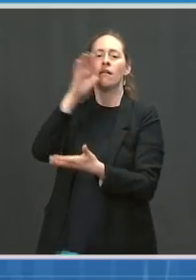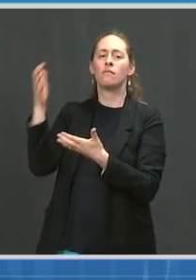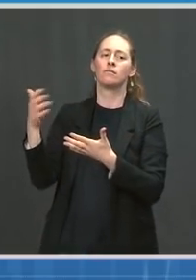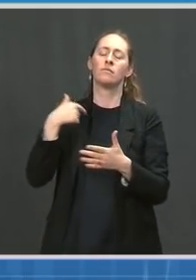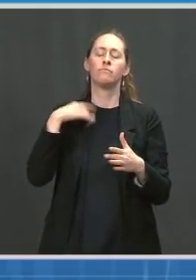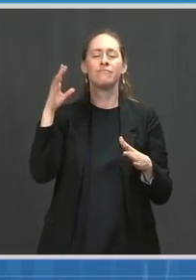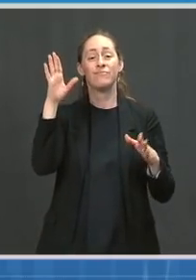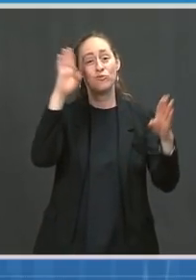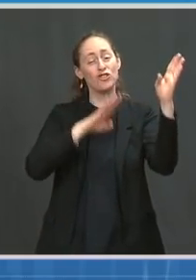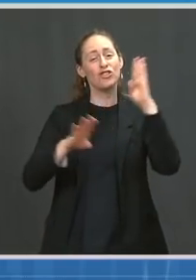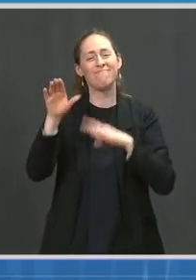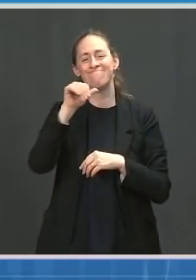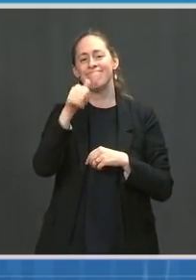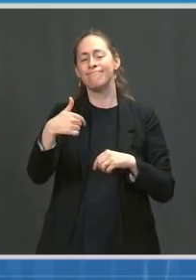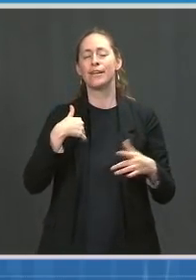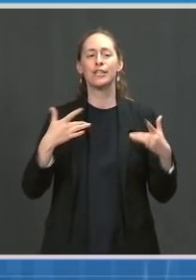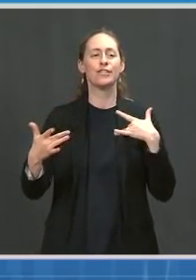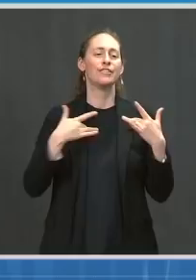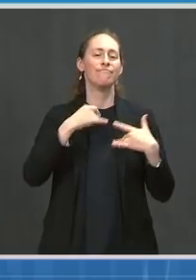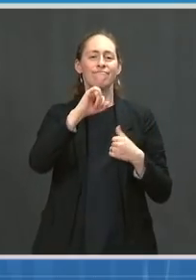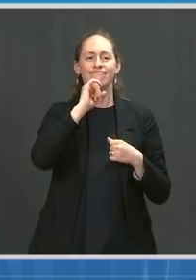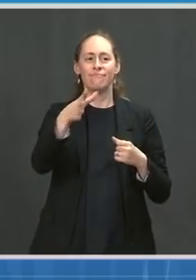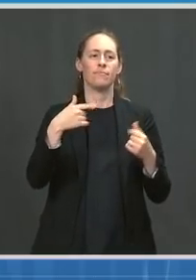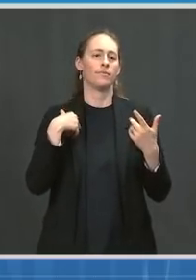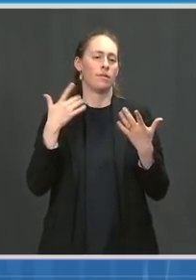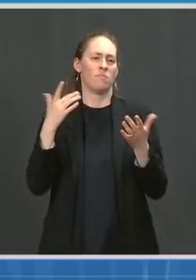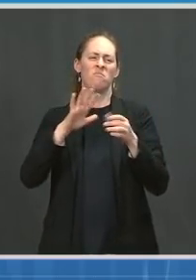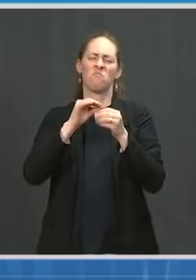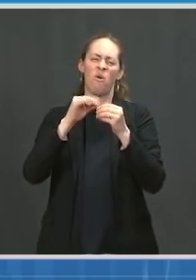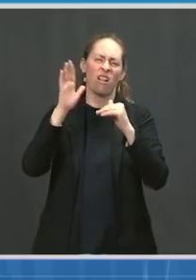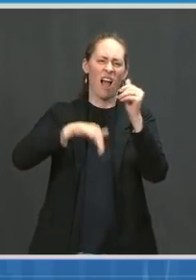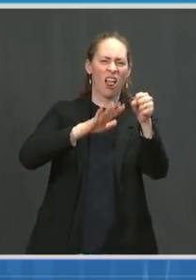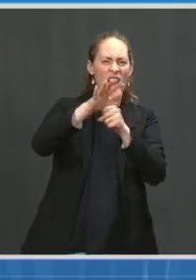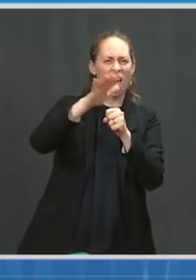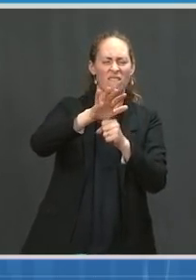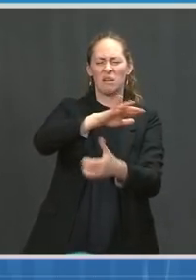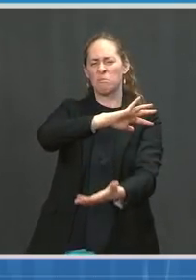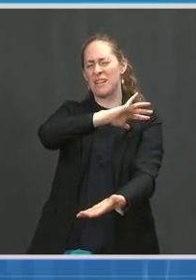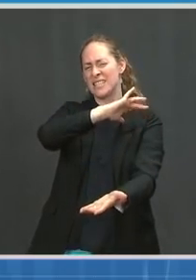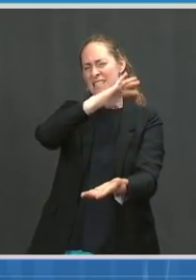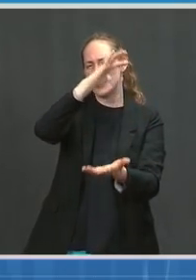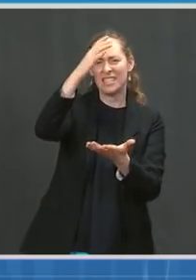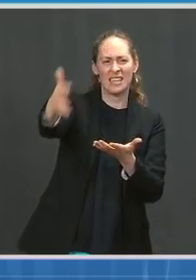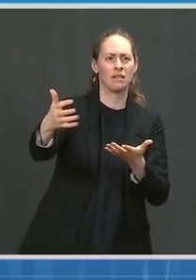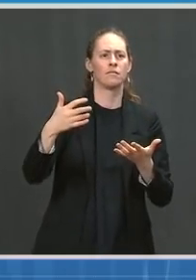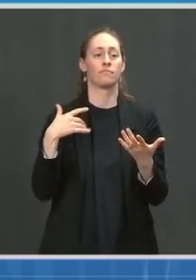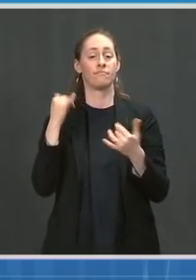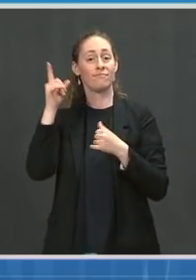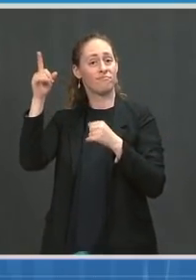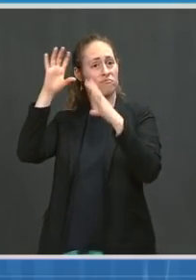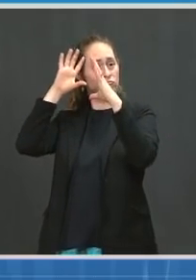or even accelerate the current pace of vaccinations and meet the President's goal of 200 million shots